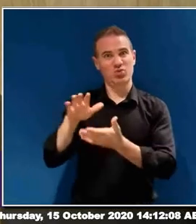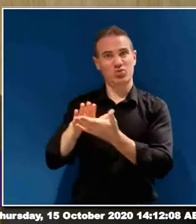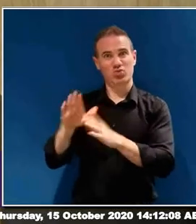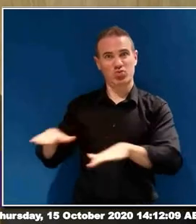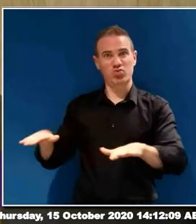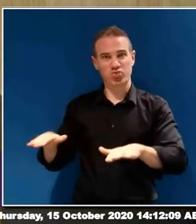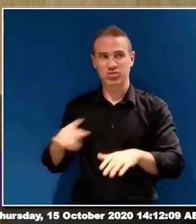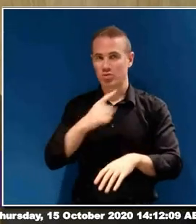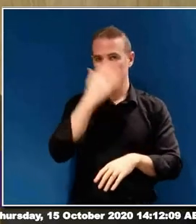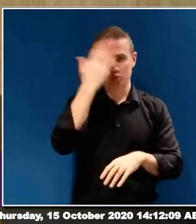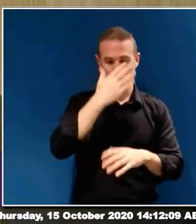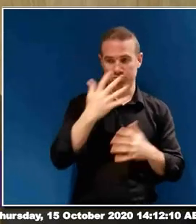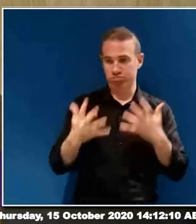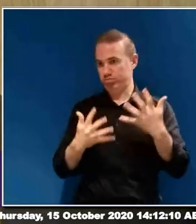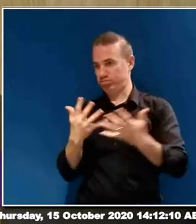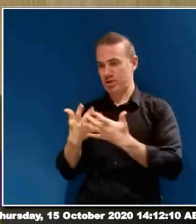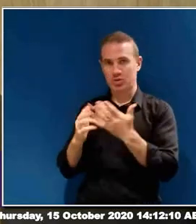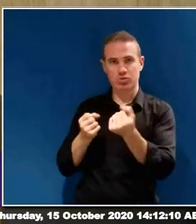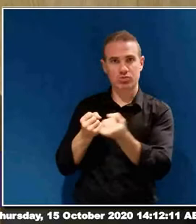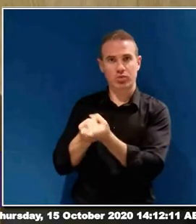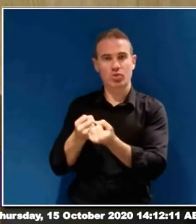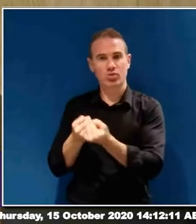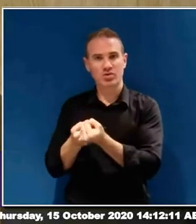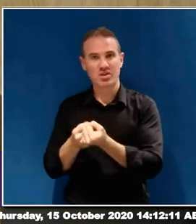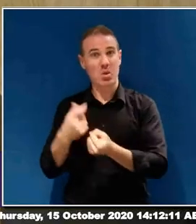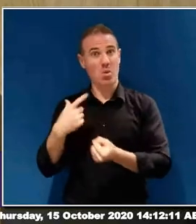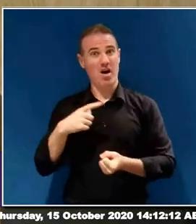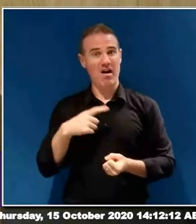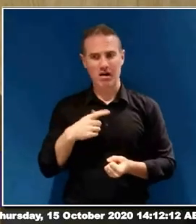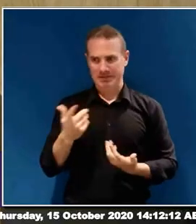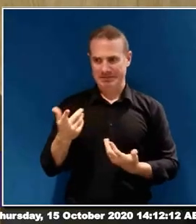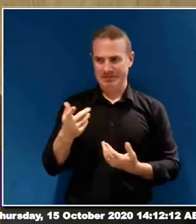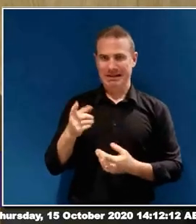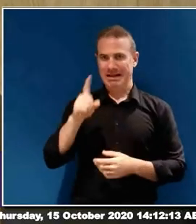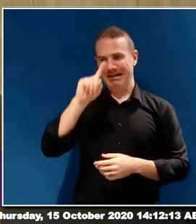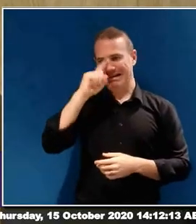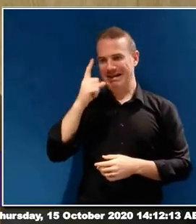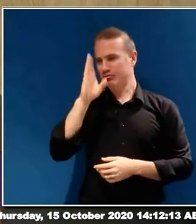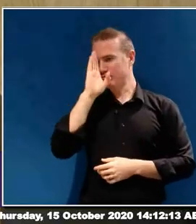disability on it, they would think we don't have - there's nothing we can do.